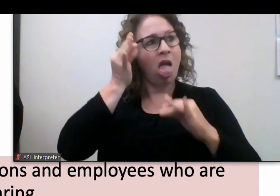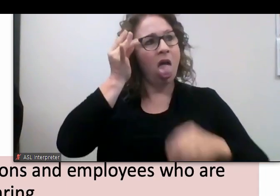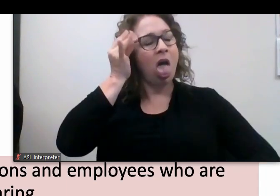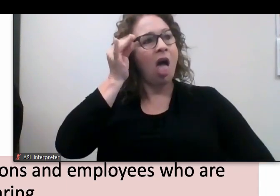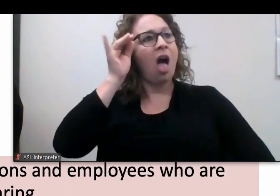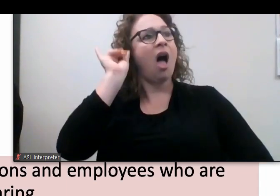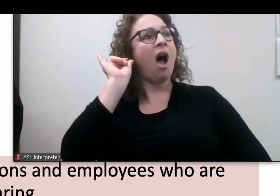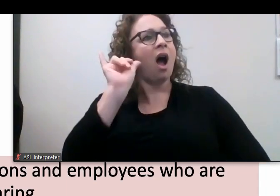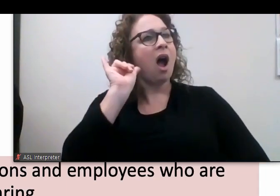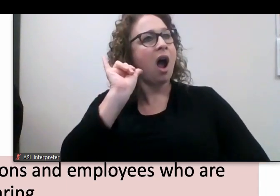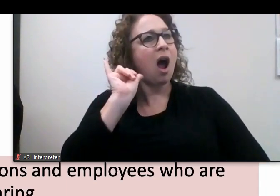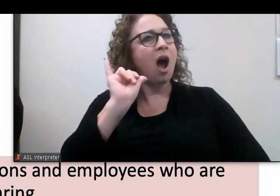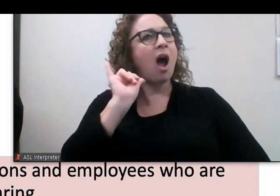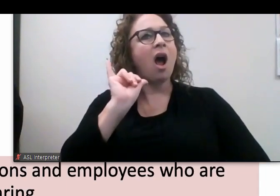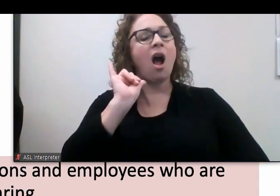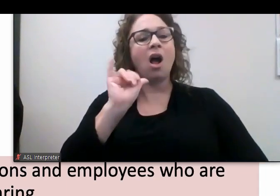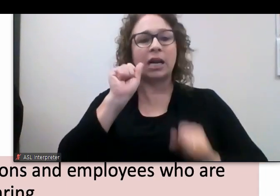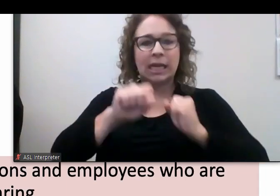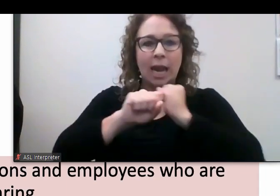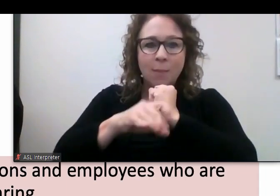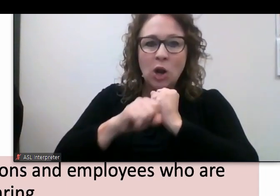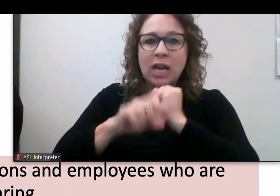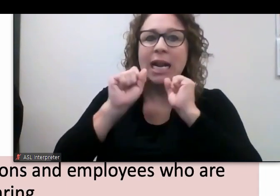you're going to be able to engage them.